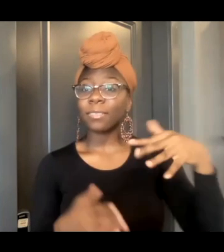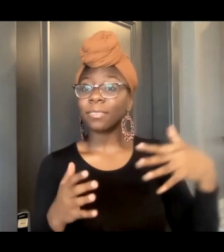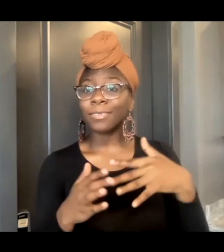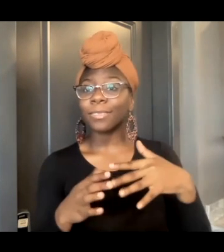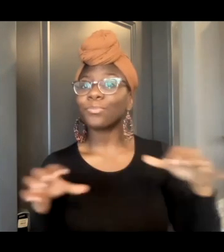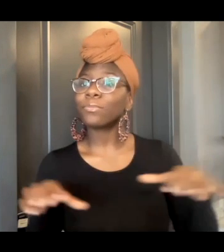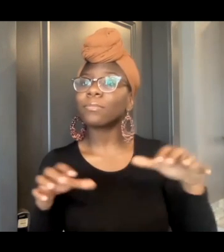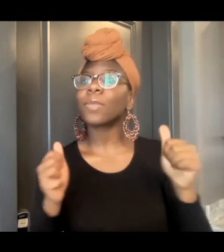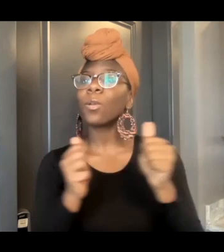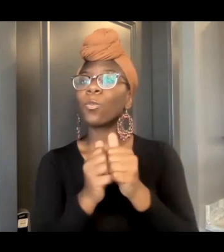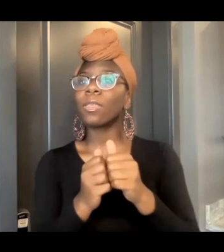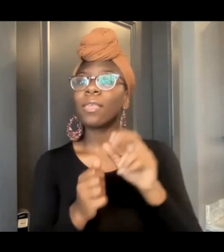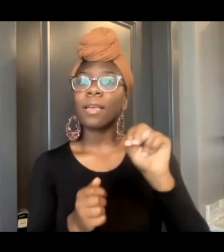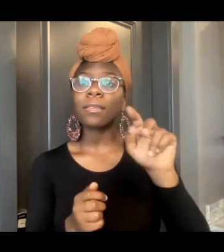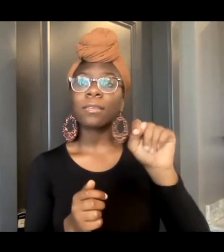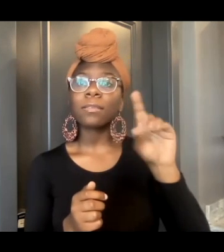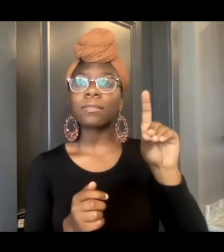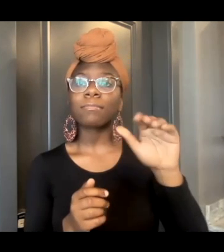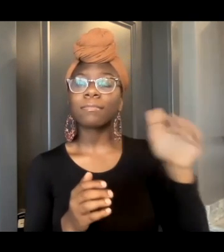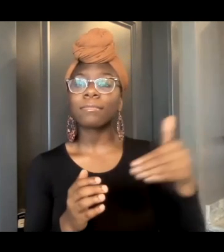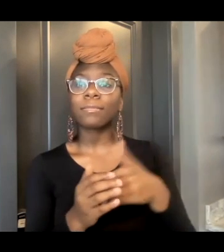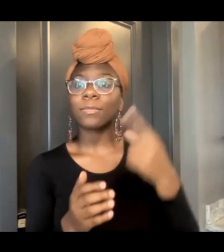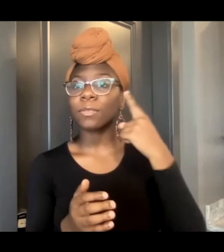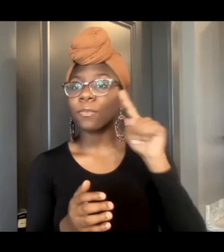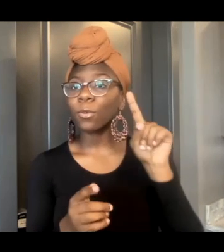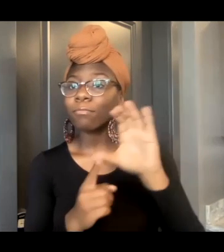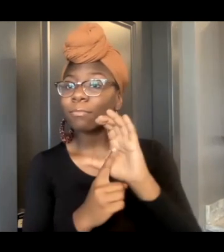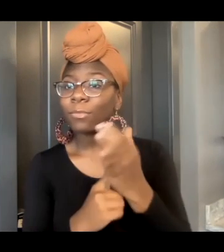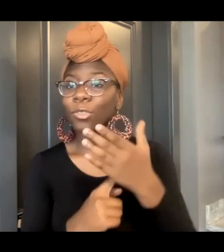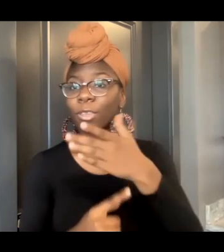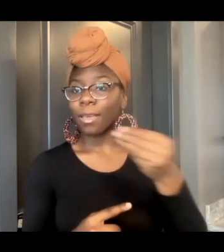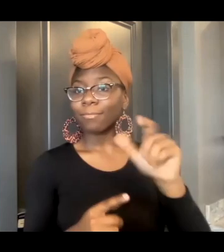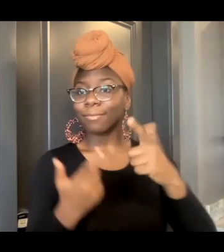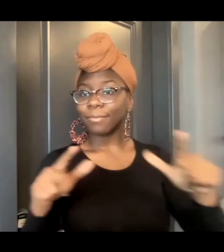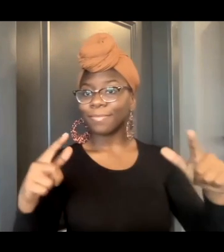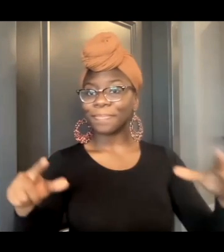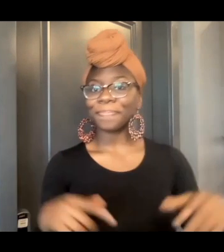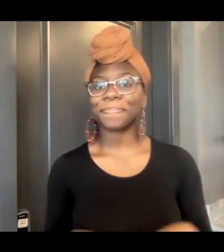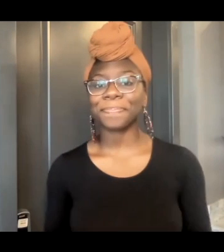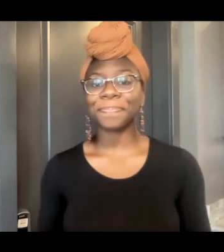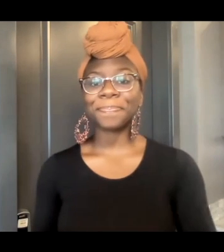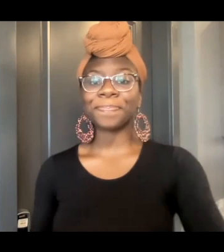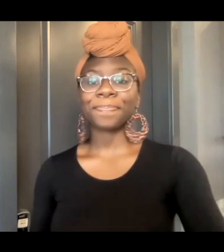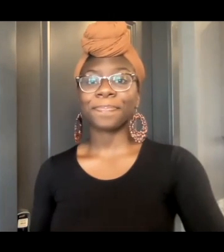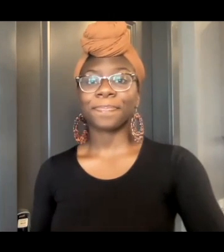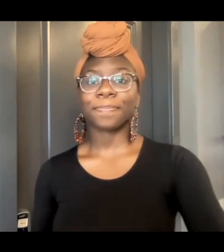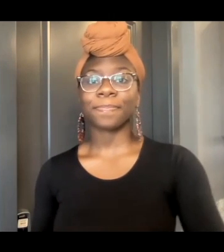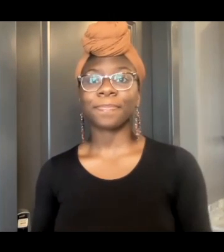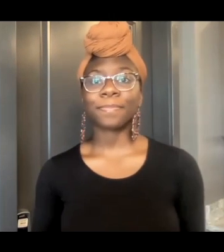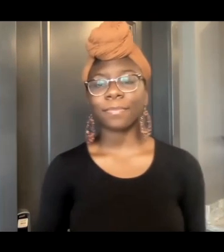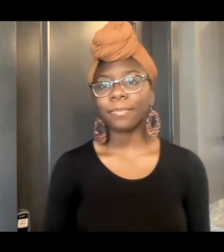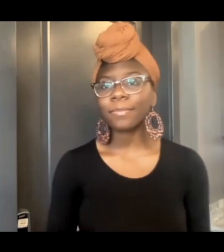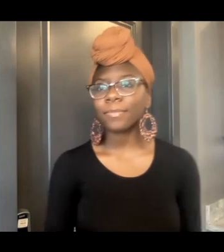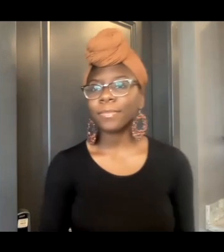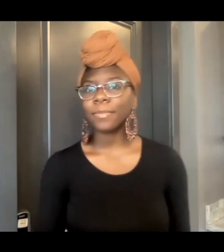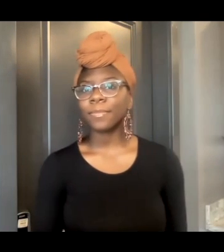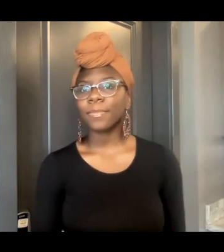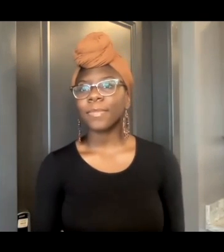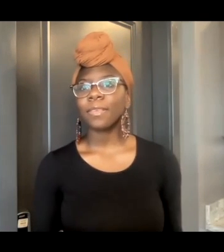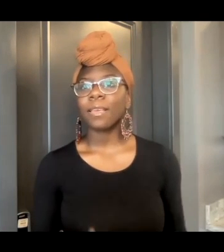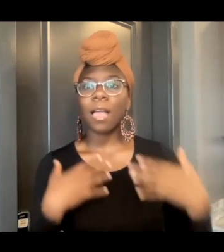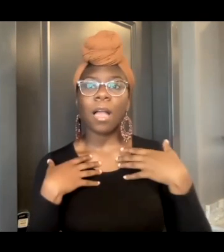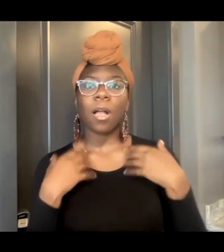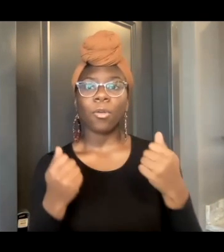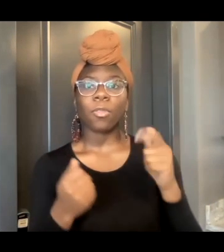This study was done with the NTID Research Center for Culture and Language.